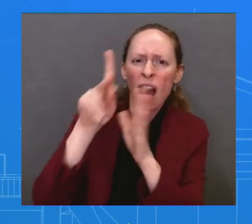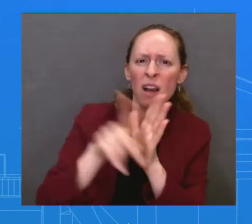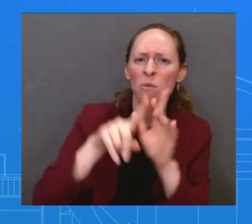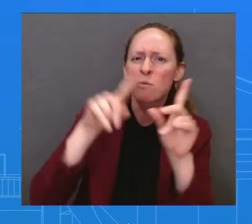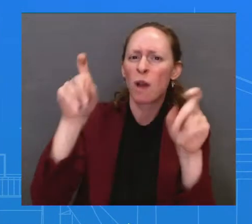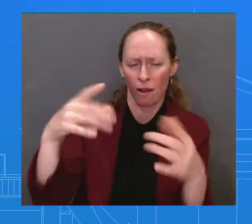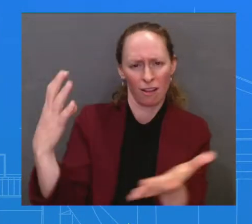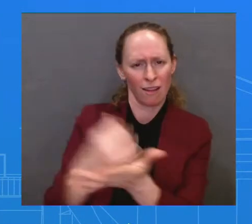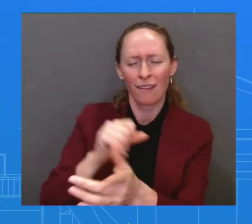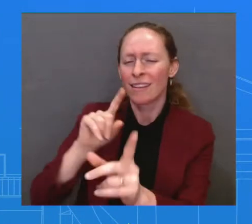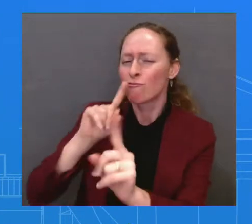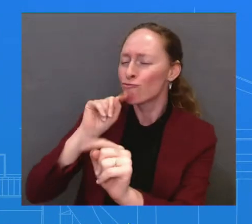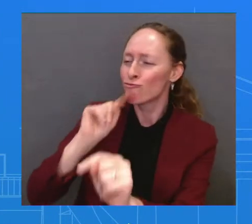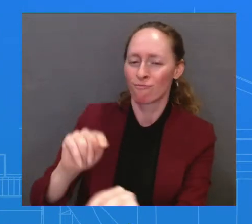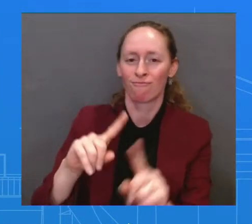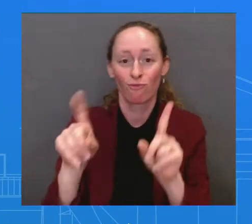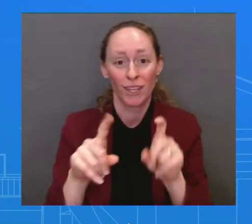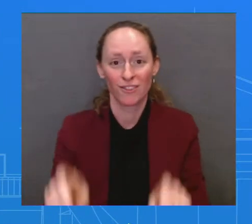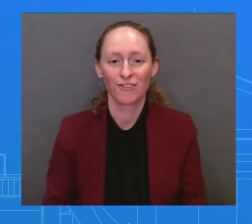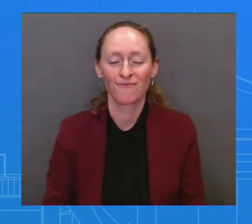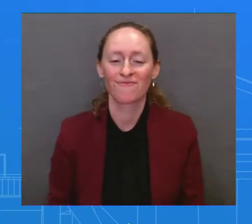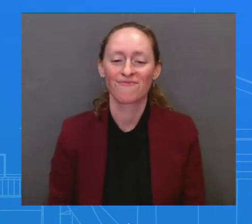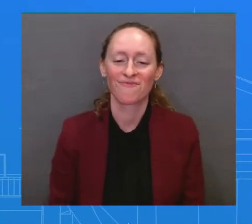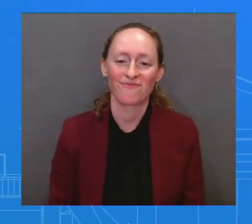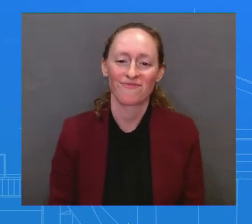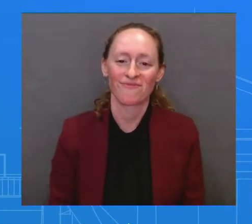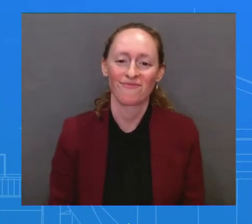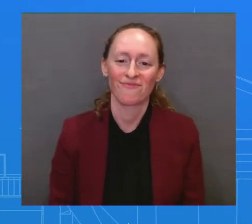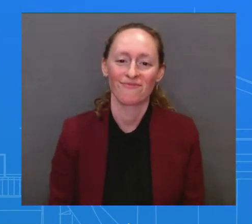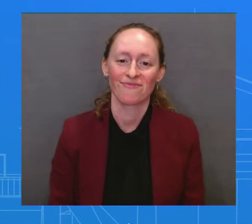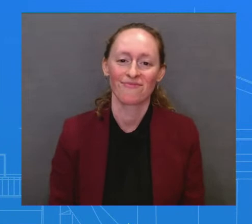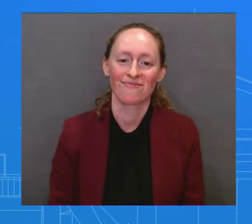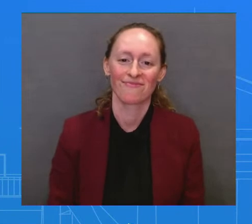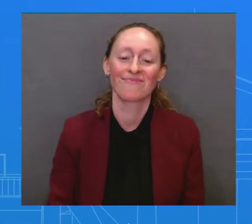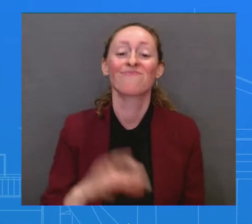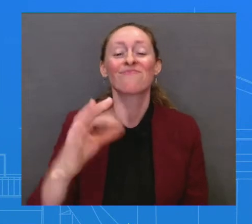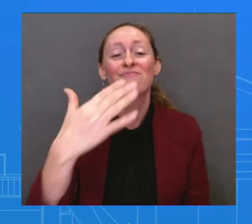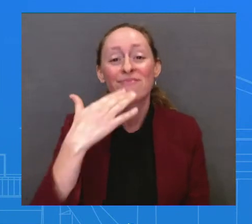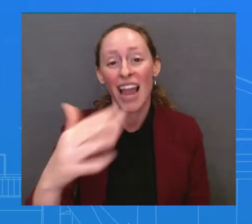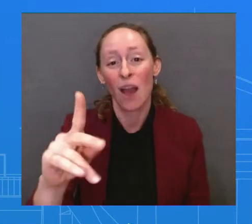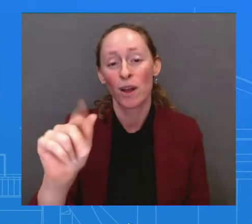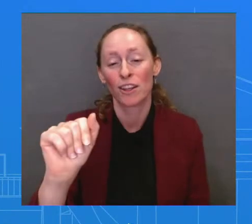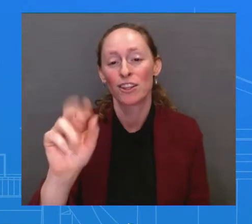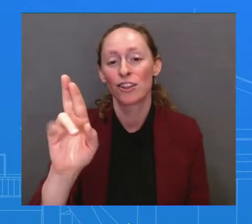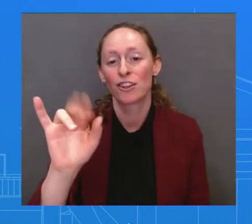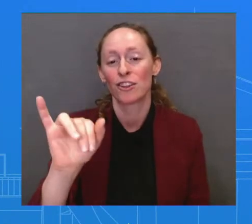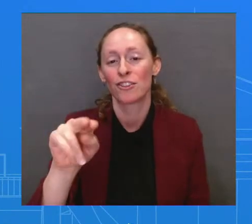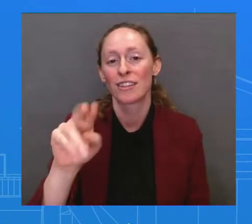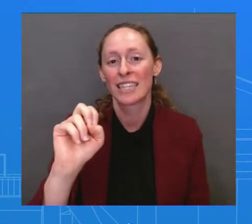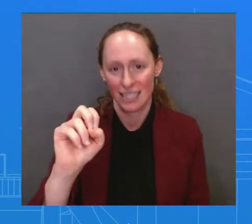Mr. Sullivan: Thanks, Karine. And thanks for letting me come back here just a few days after I was last before you at this podium.